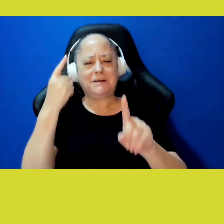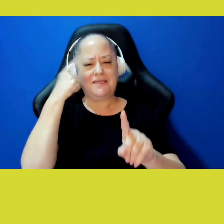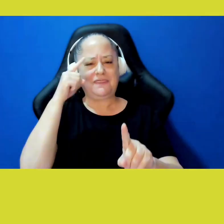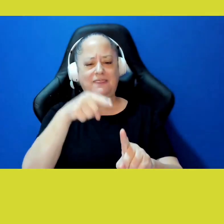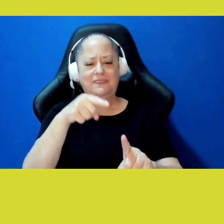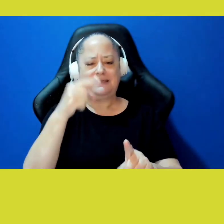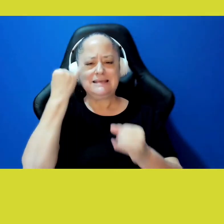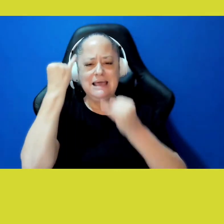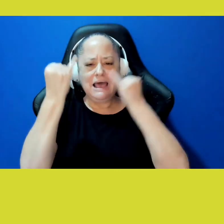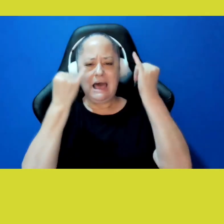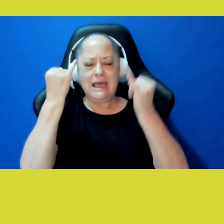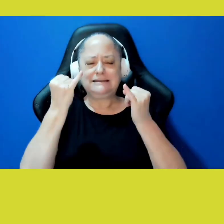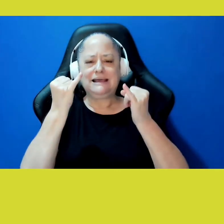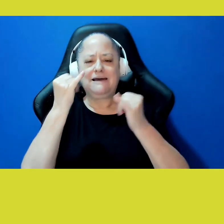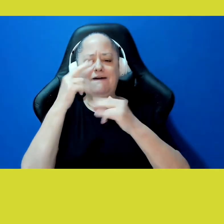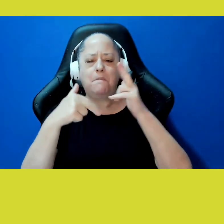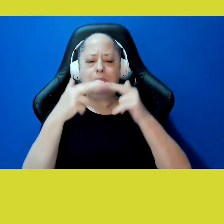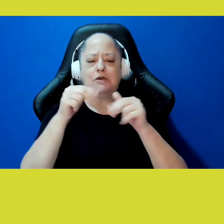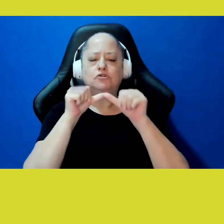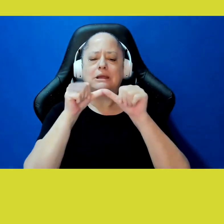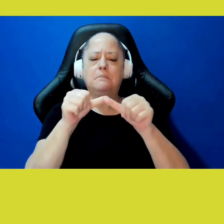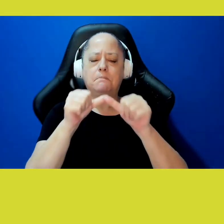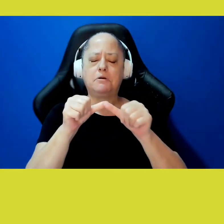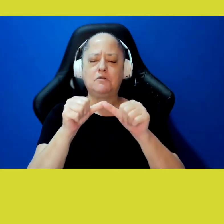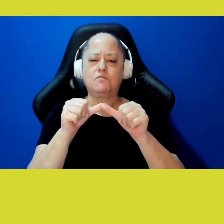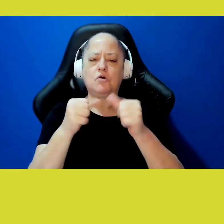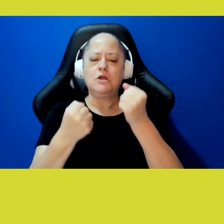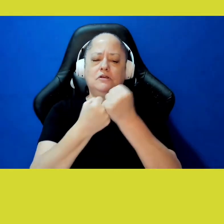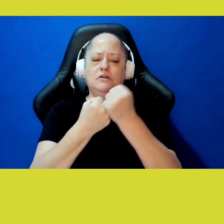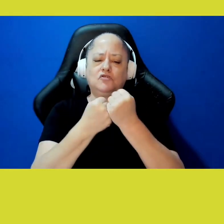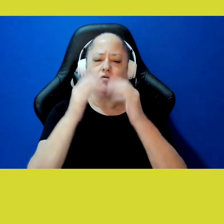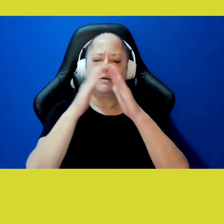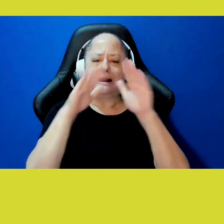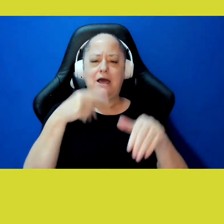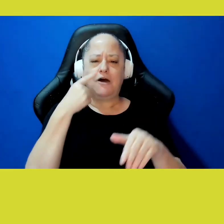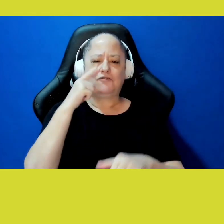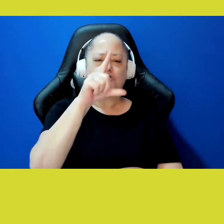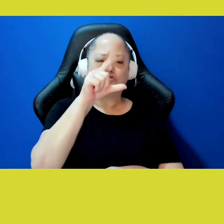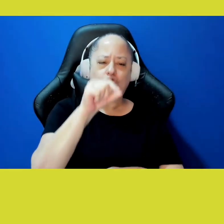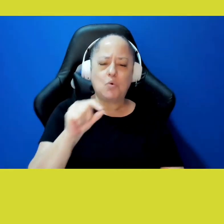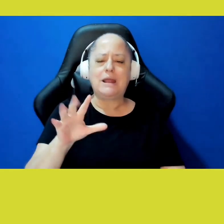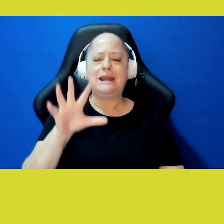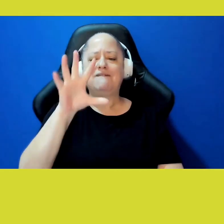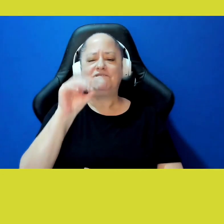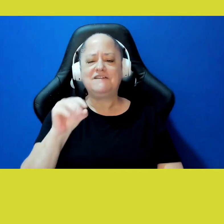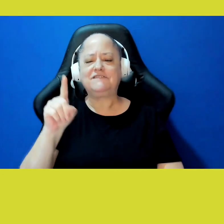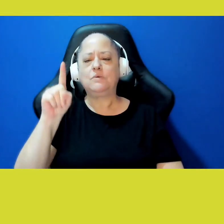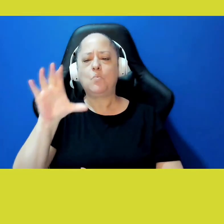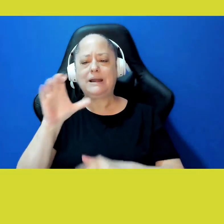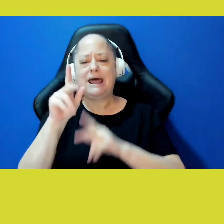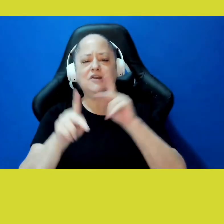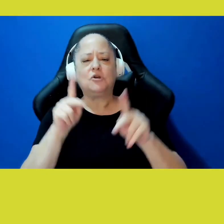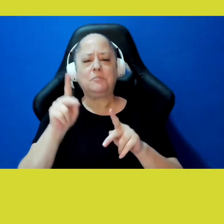building permanent supportive housing for 20 people or 50 people or 100 people, one at a time, very expensive,